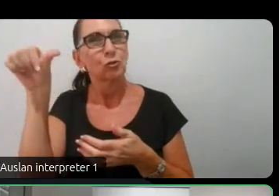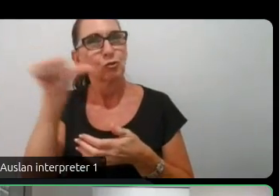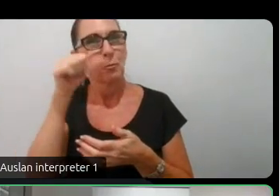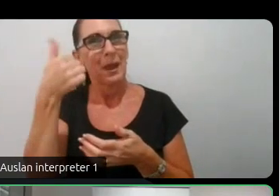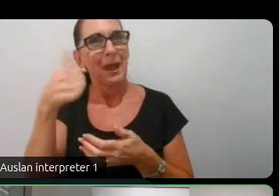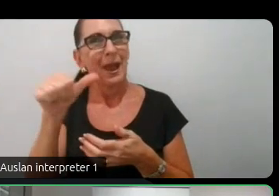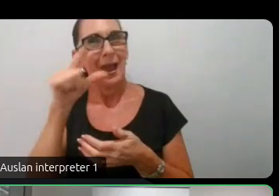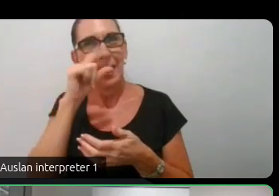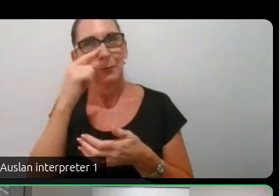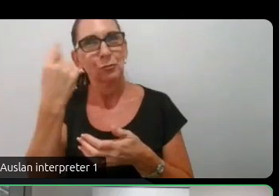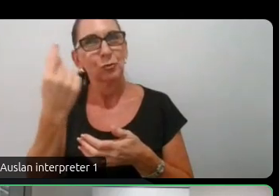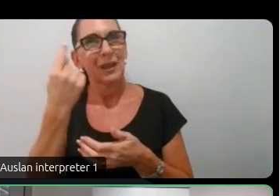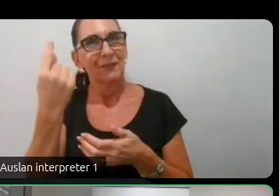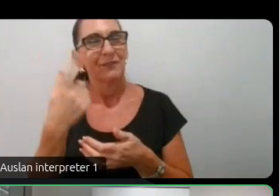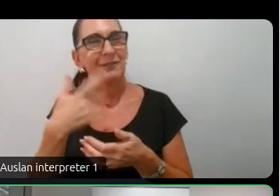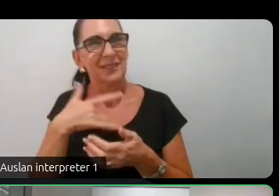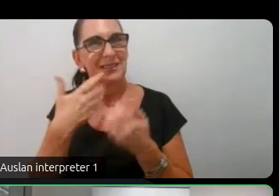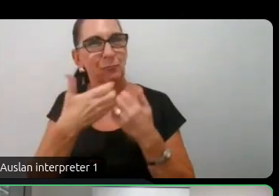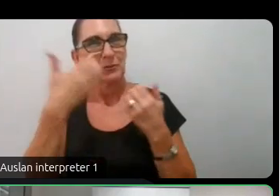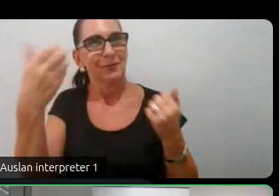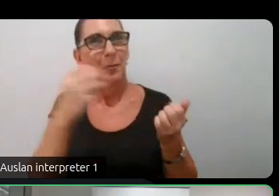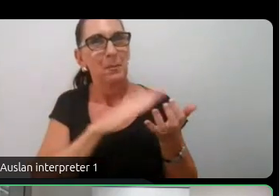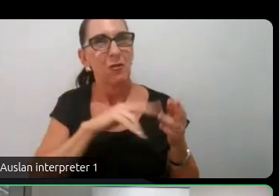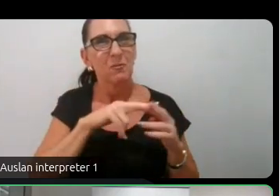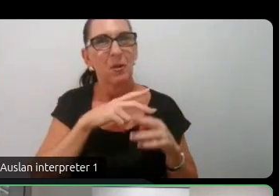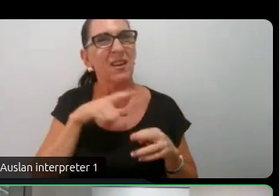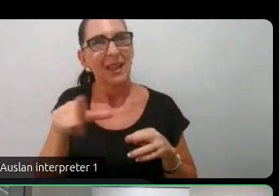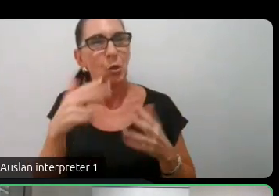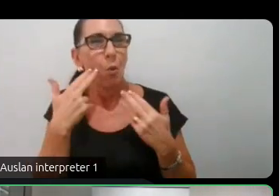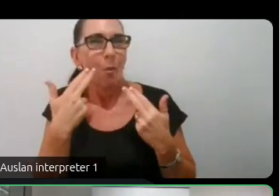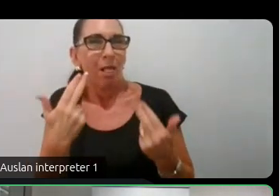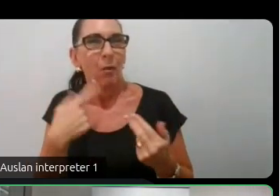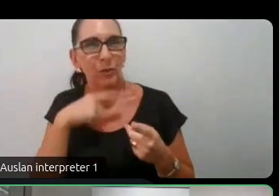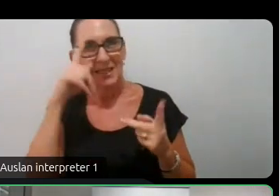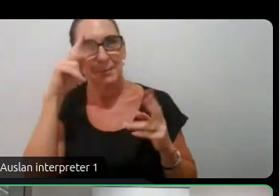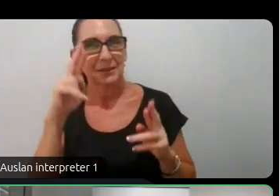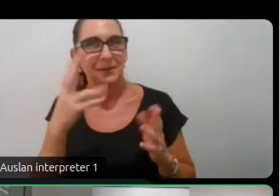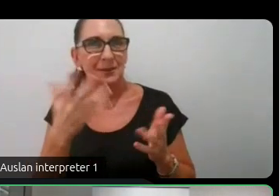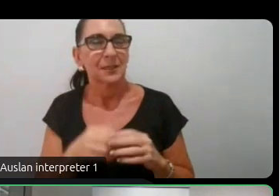parents as well because that's a kind of normal expectation. Um I'll note as well in terms of